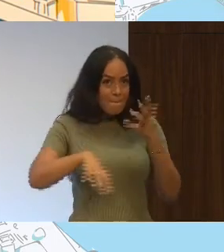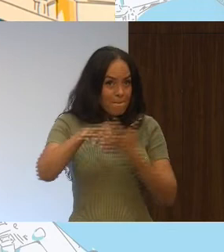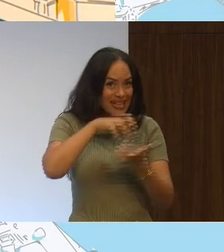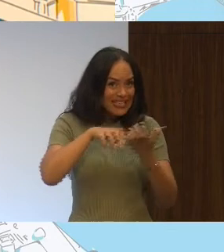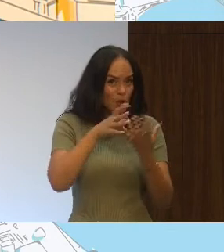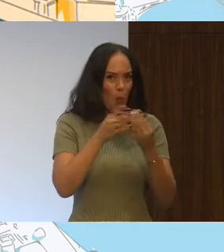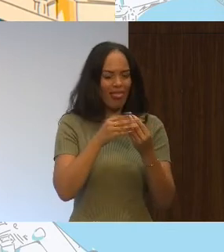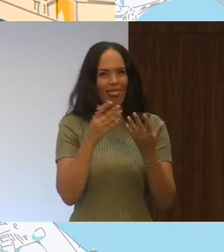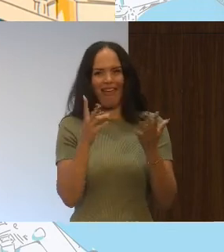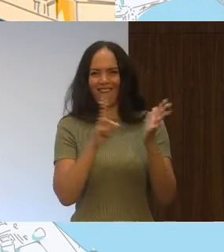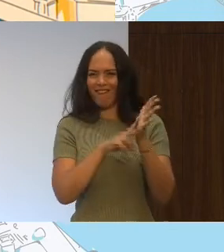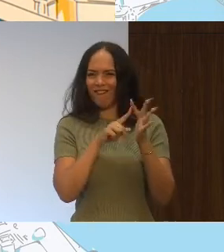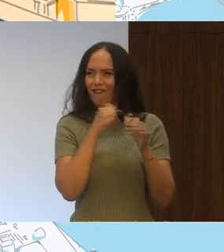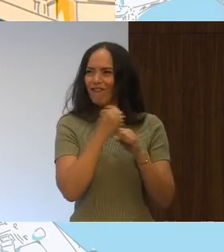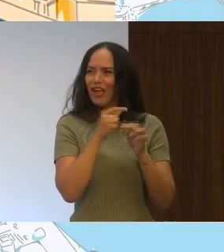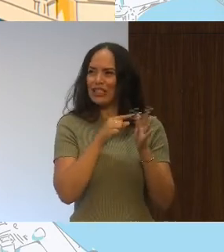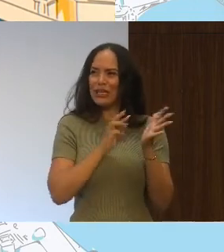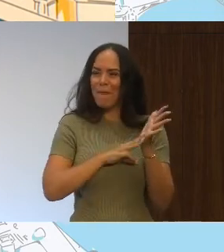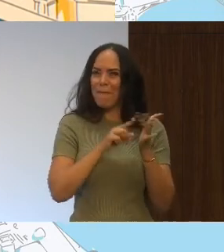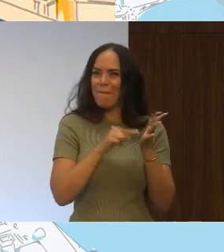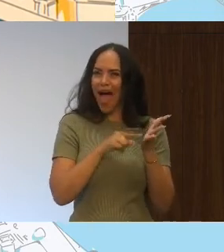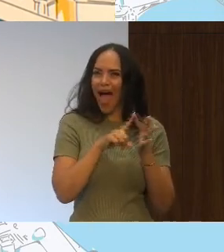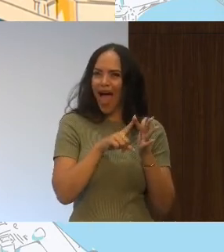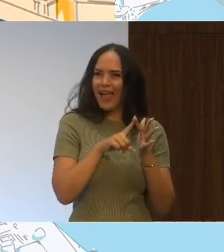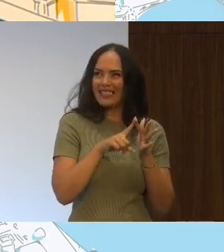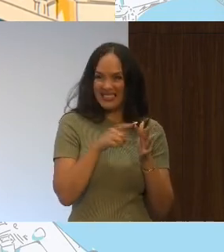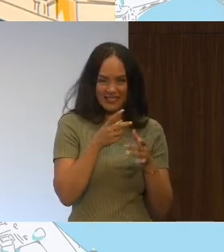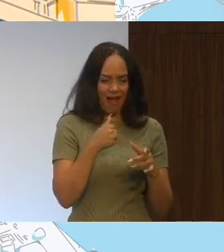which many of you probably don't take, but I like it just as an example